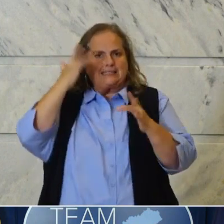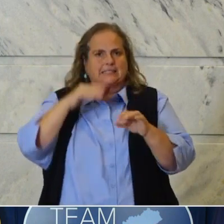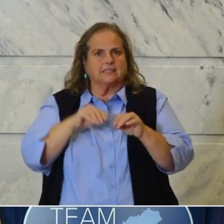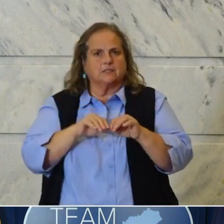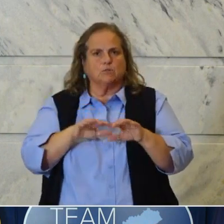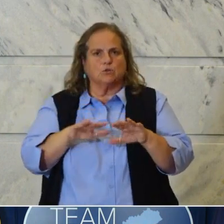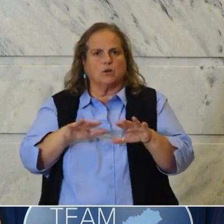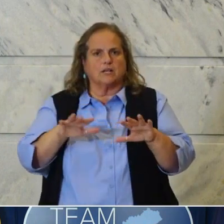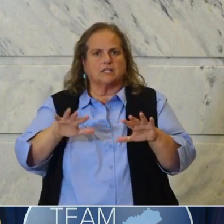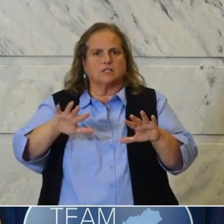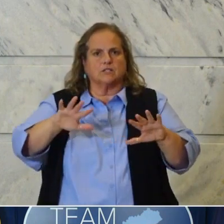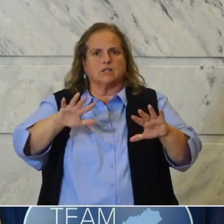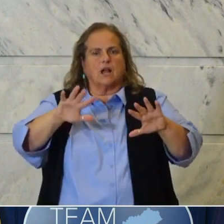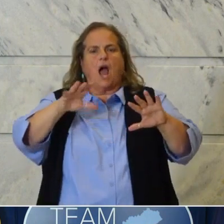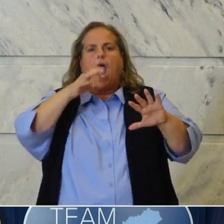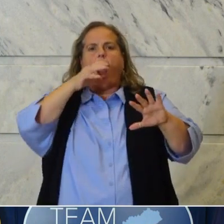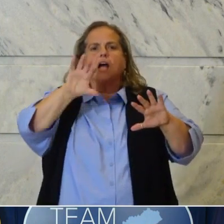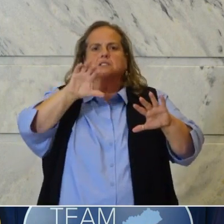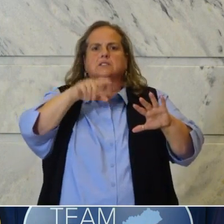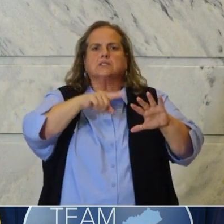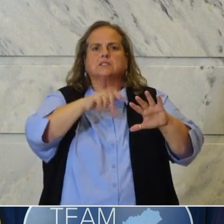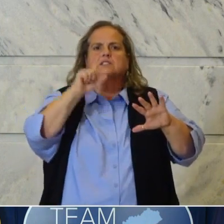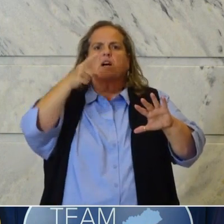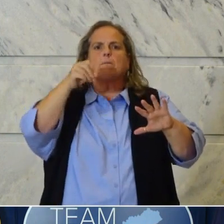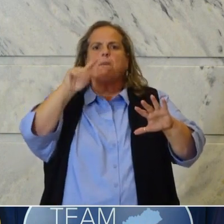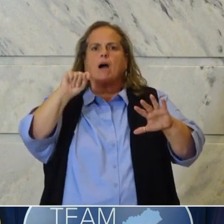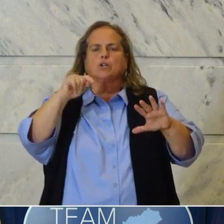so's which counties were hottest, with new cases in any given week.